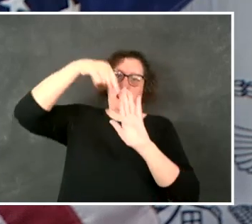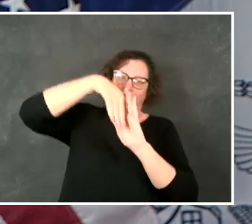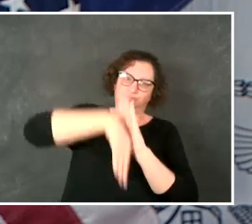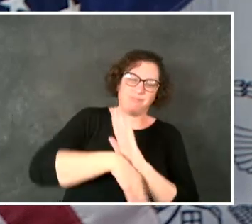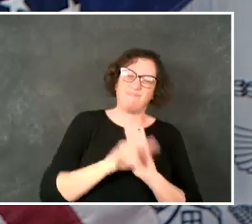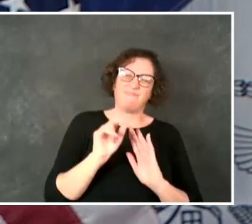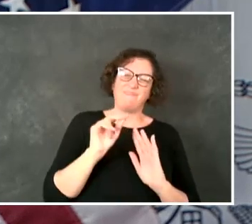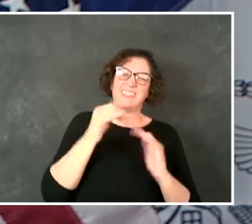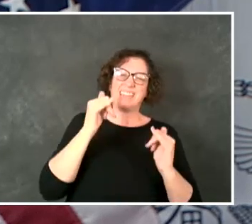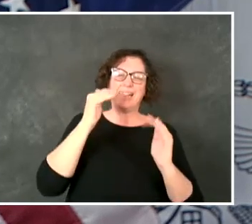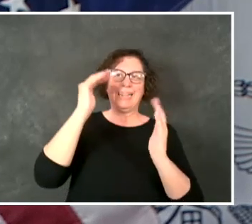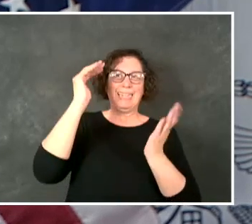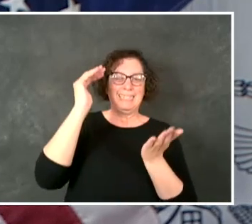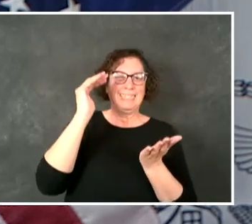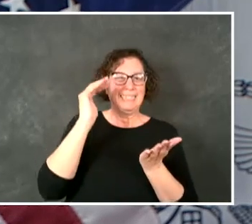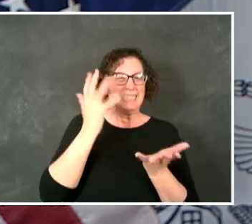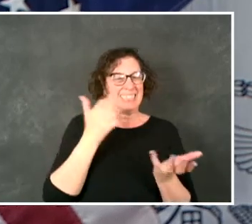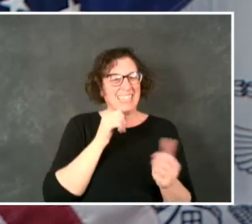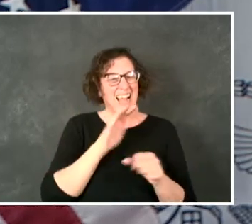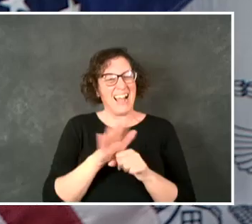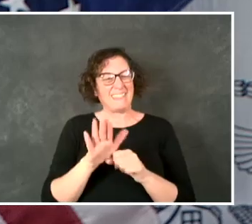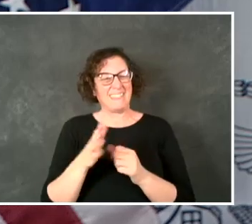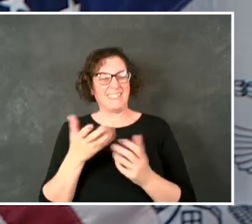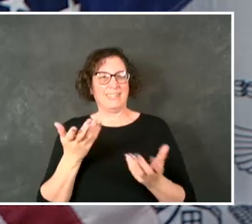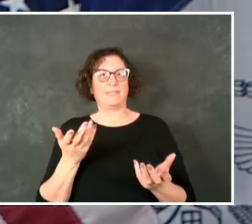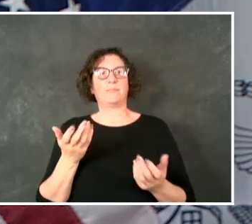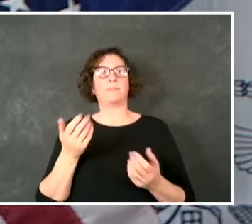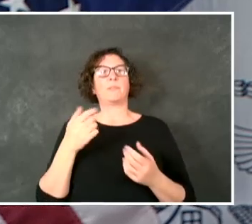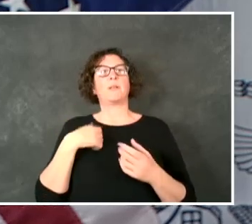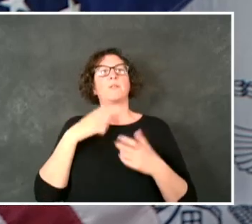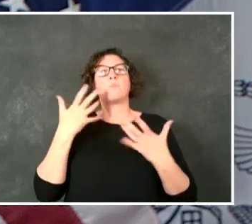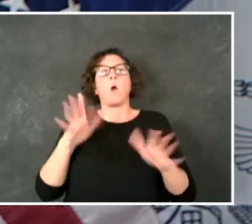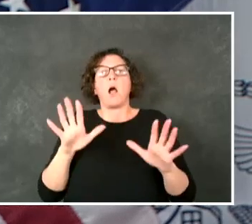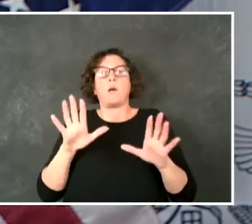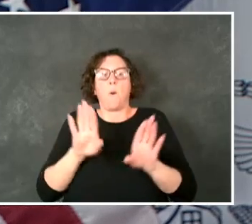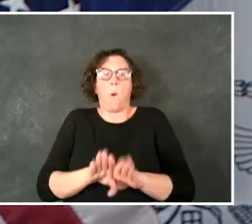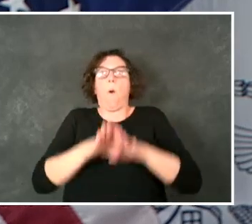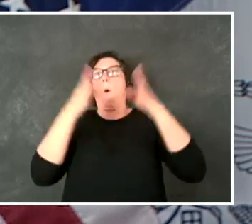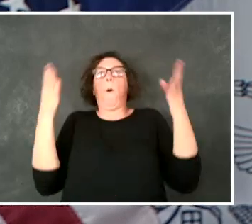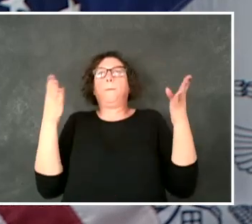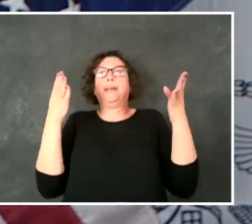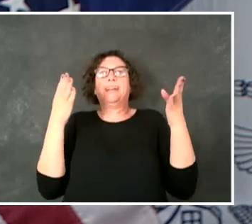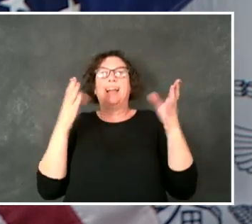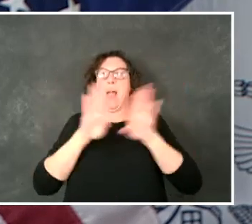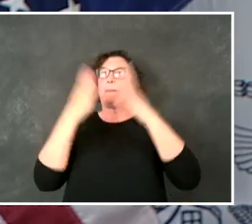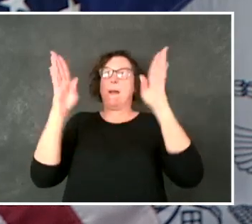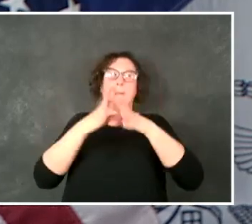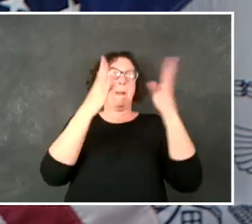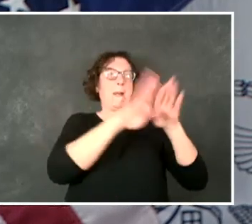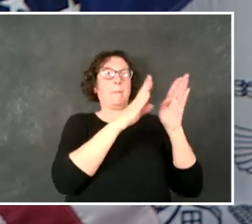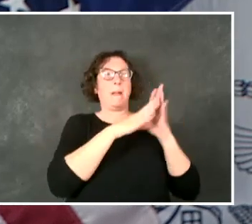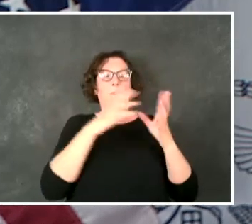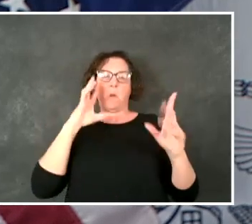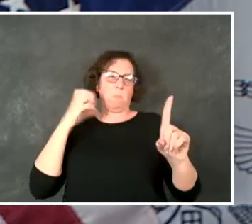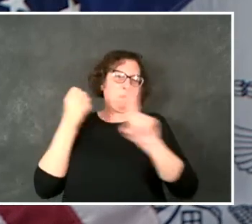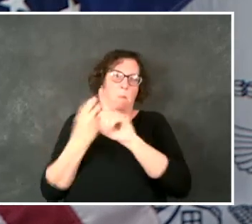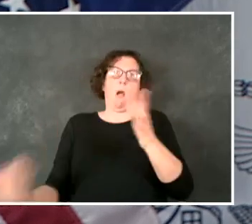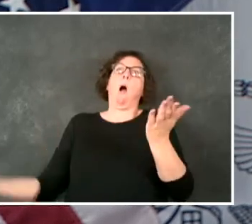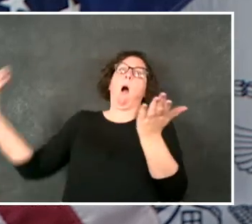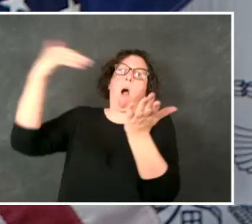WAER VERY MUCH IN THE THROES OF IT. WE'RE NOT GOING TO MAKE A SUDDEN